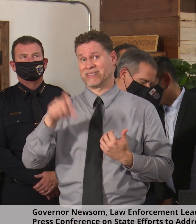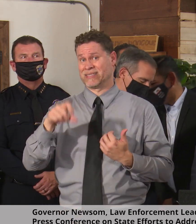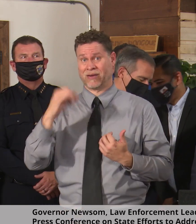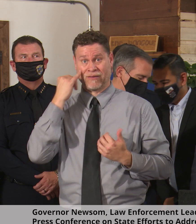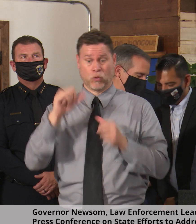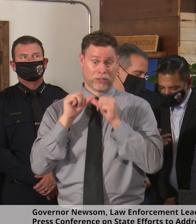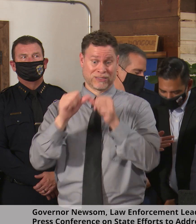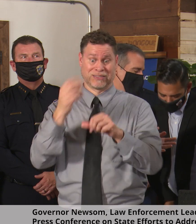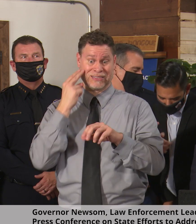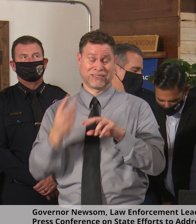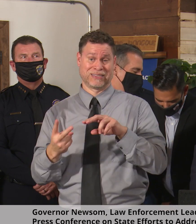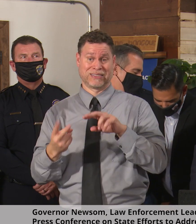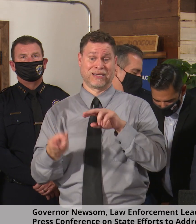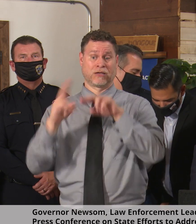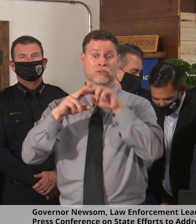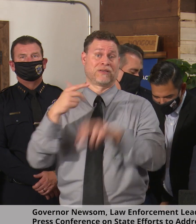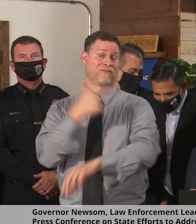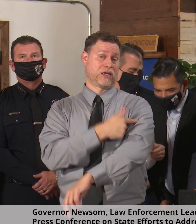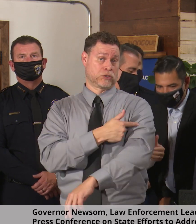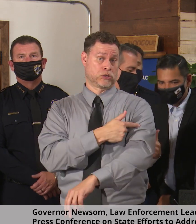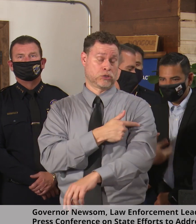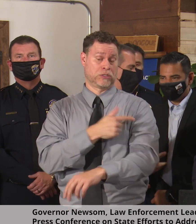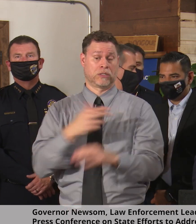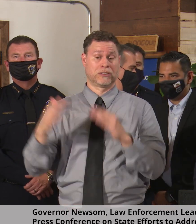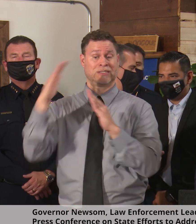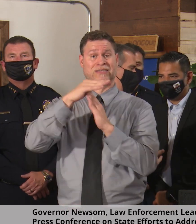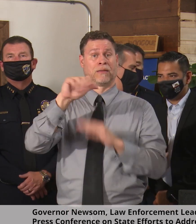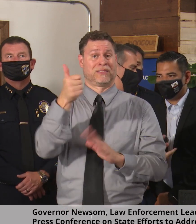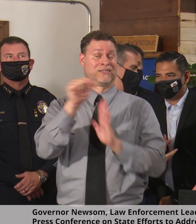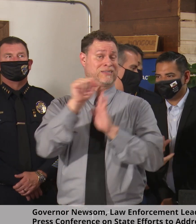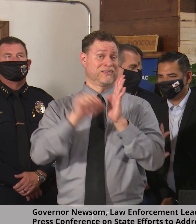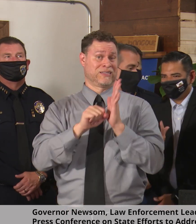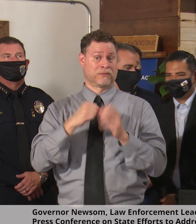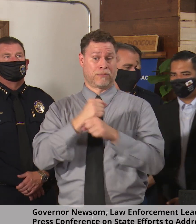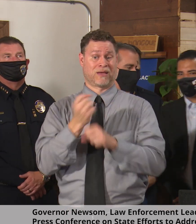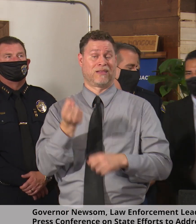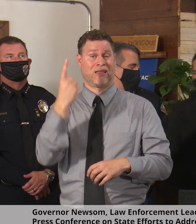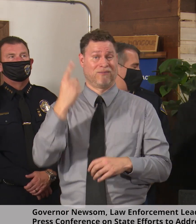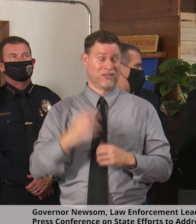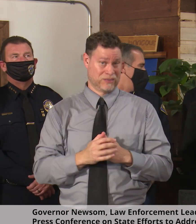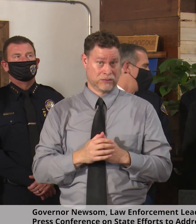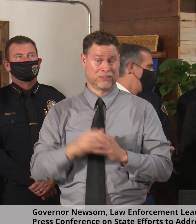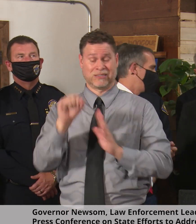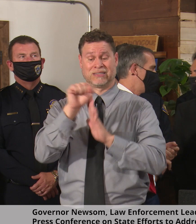see an increase in vaccinations. We're among the top 10 states I think 11 states in terms